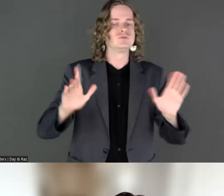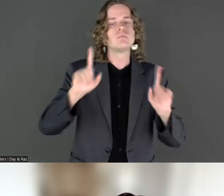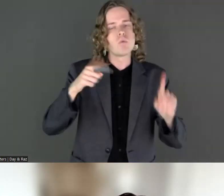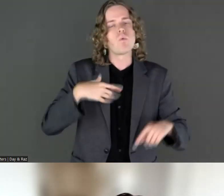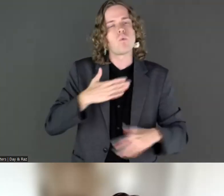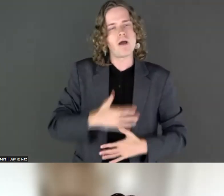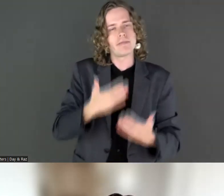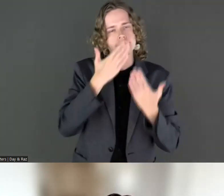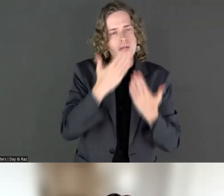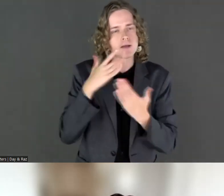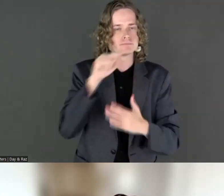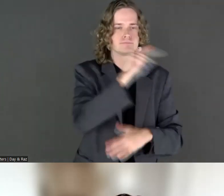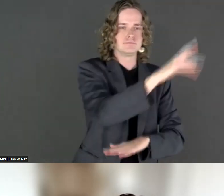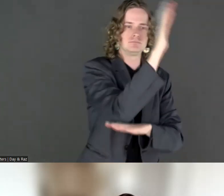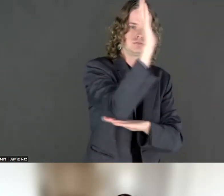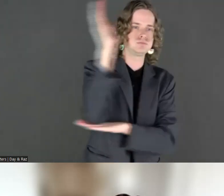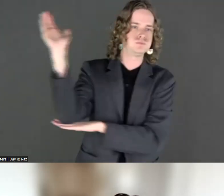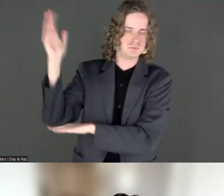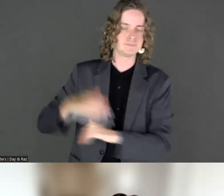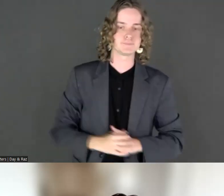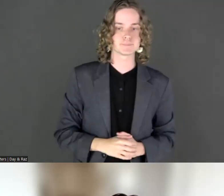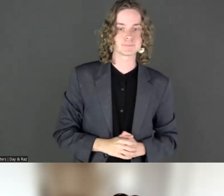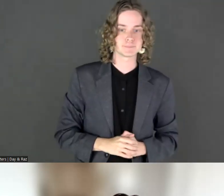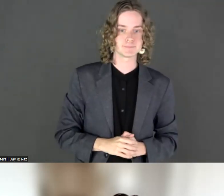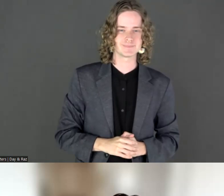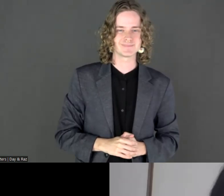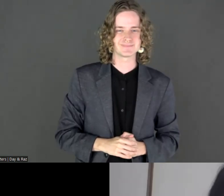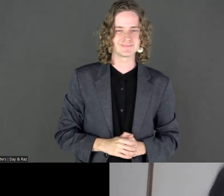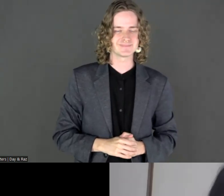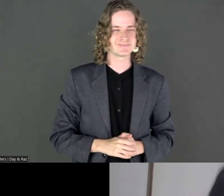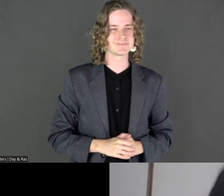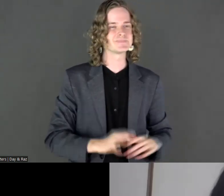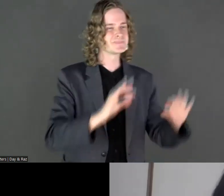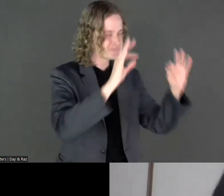Okay, thank you so much. We are now closing this event. I would like to thank first,